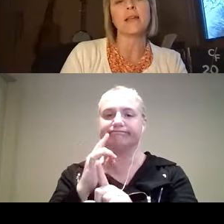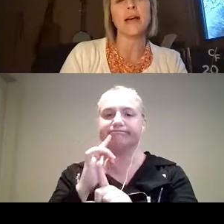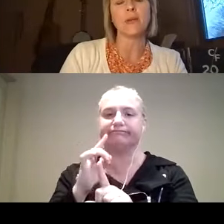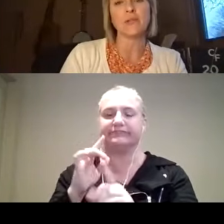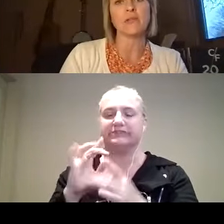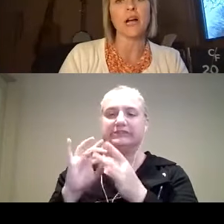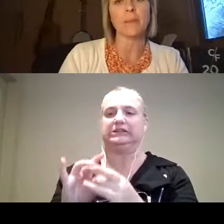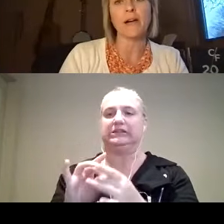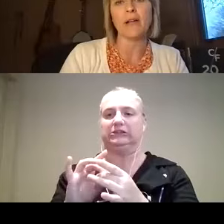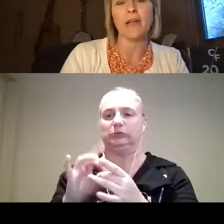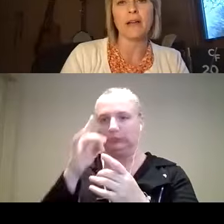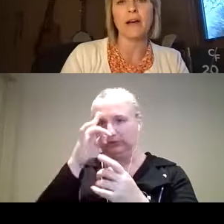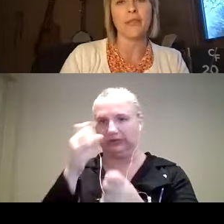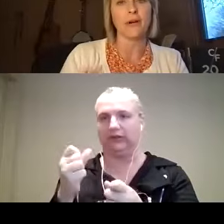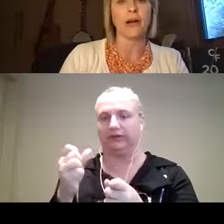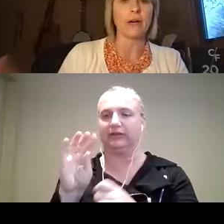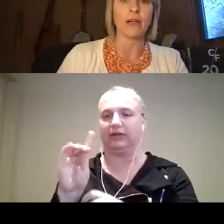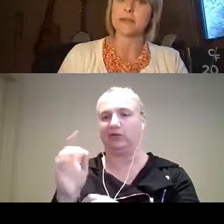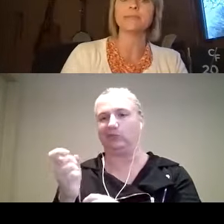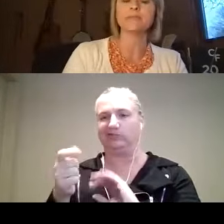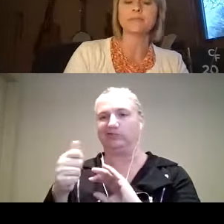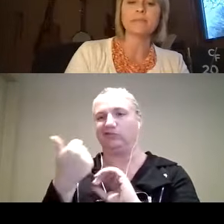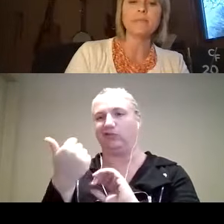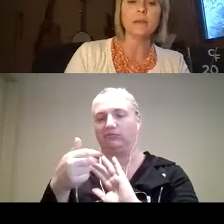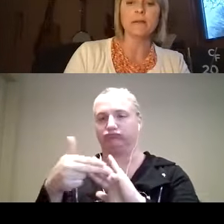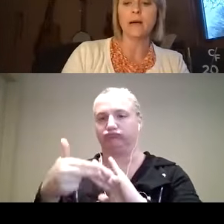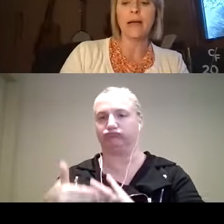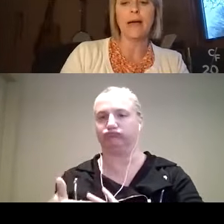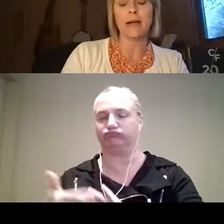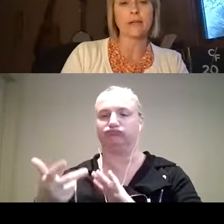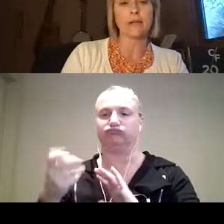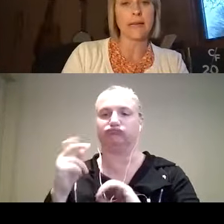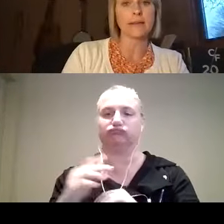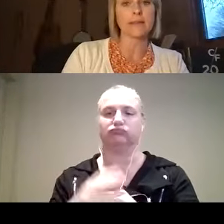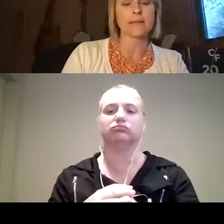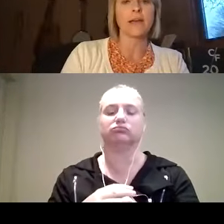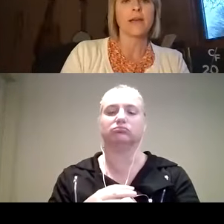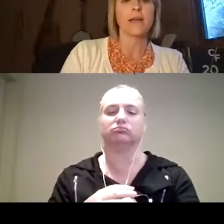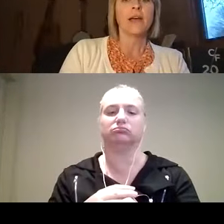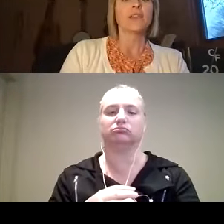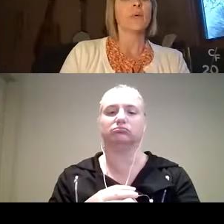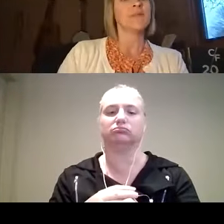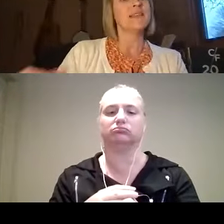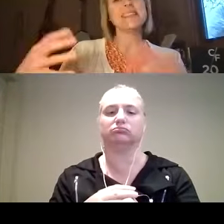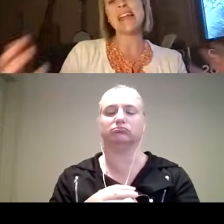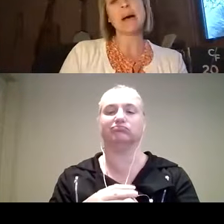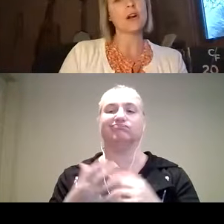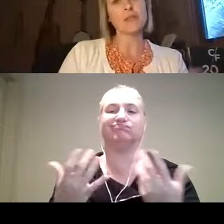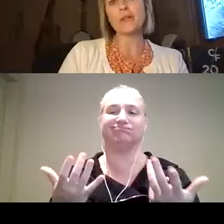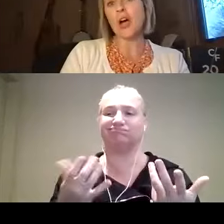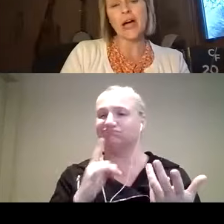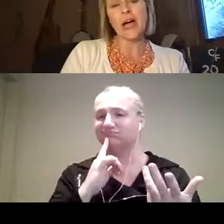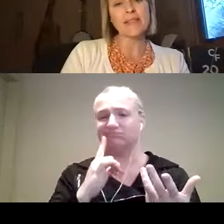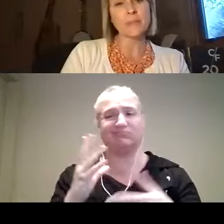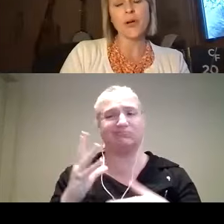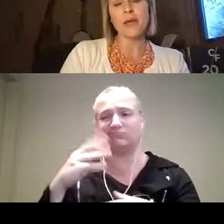that we do talk about in other areas and other settings. So, this is not part of the law at this point,